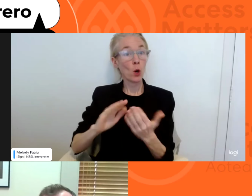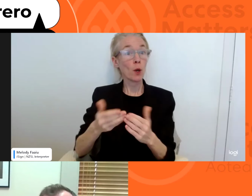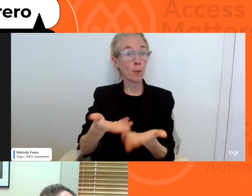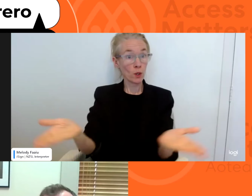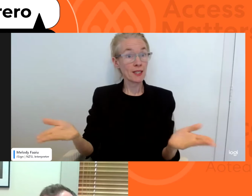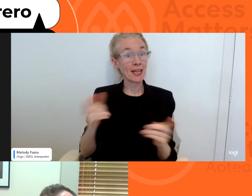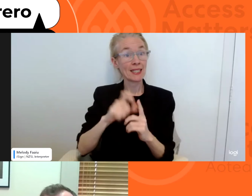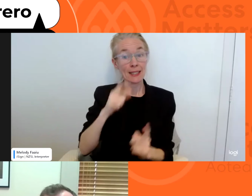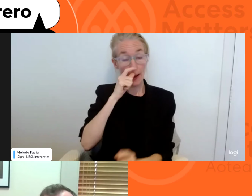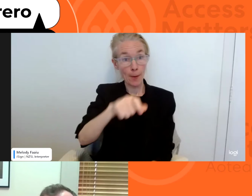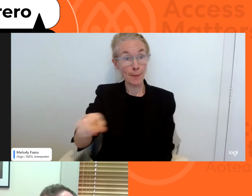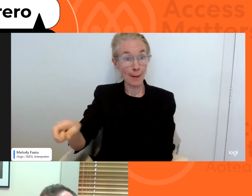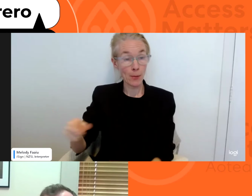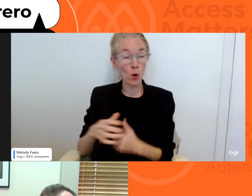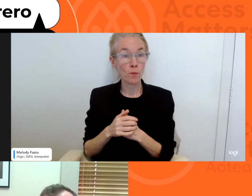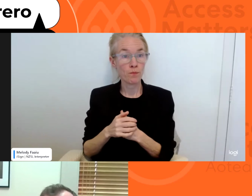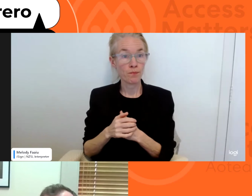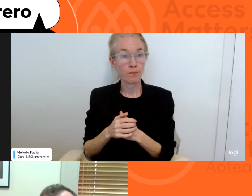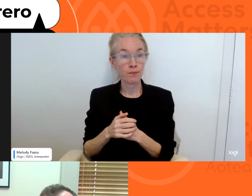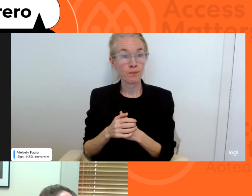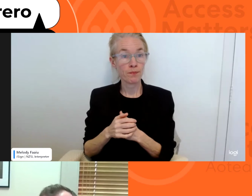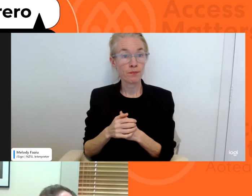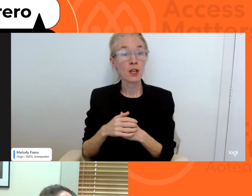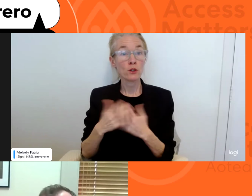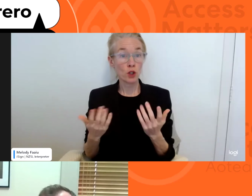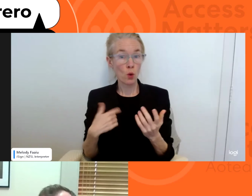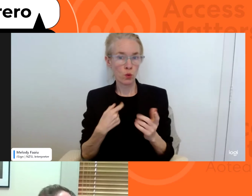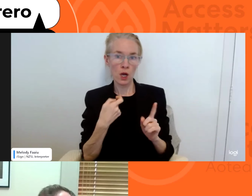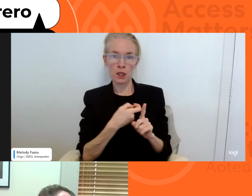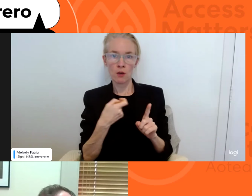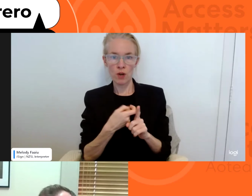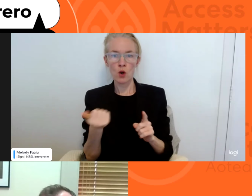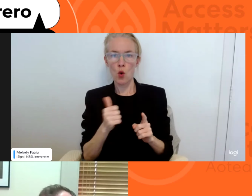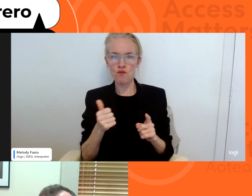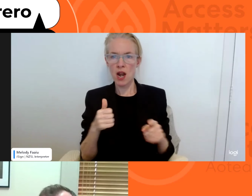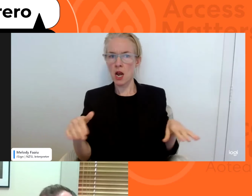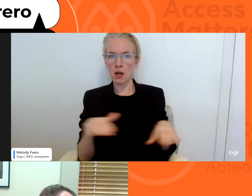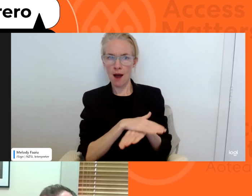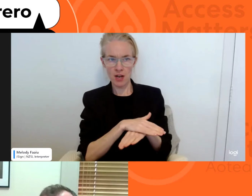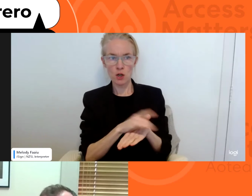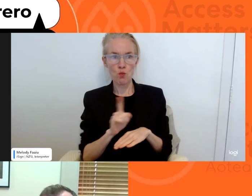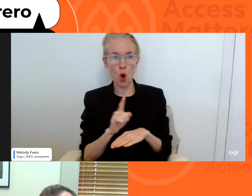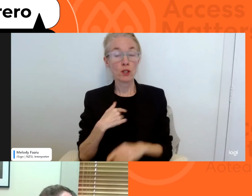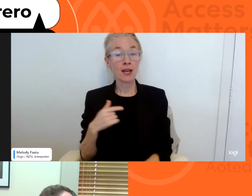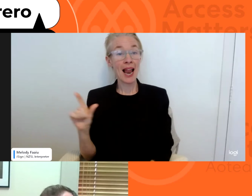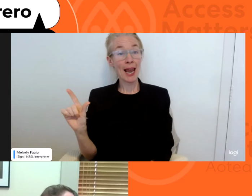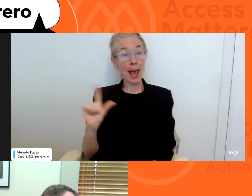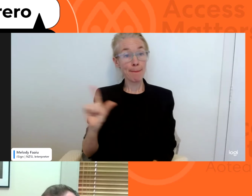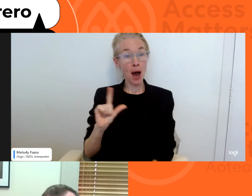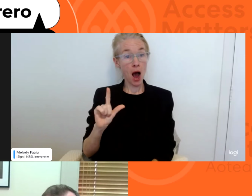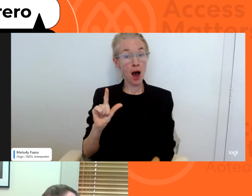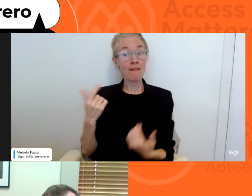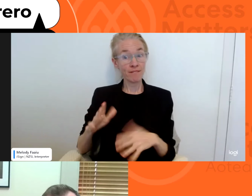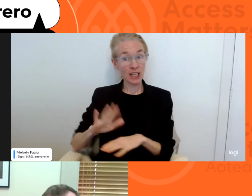And that's really what I wanted to say. Kieran's already touched on the fact that we, for the first time, brought in a 15% target for